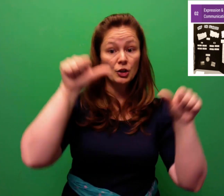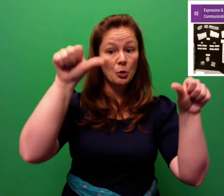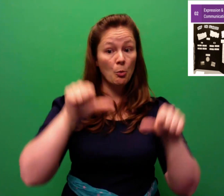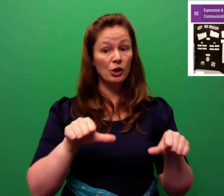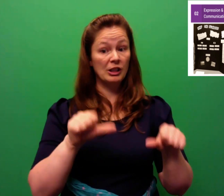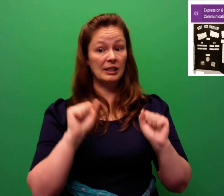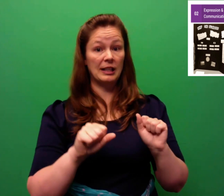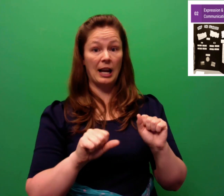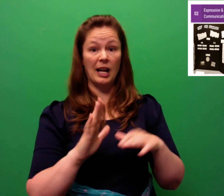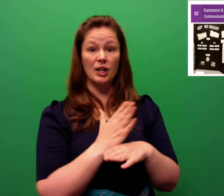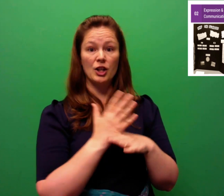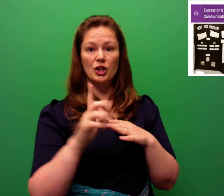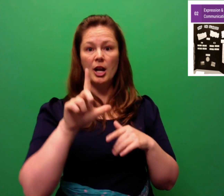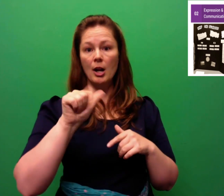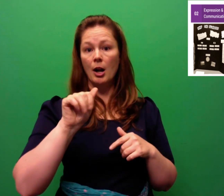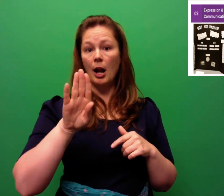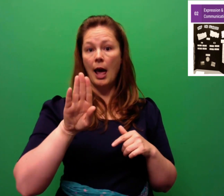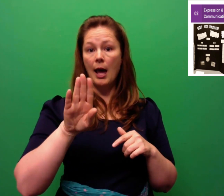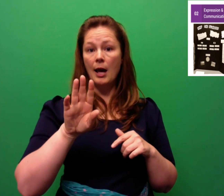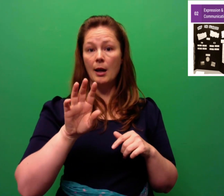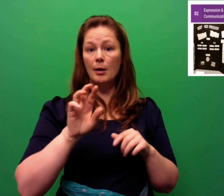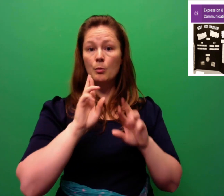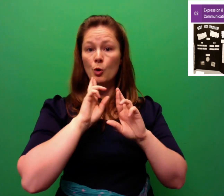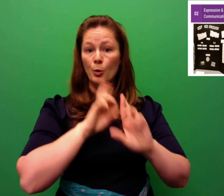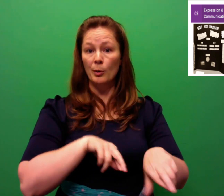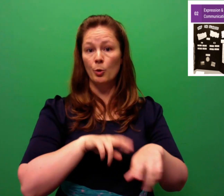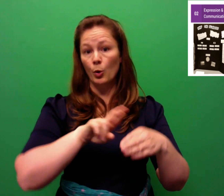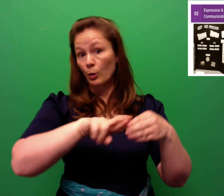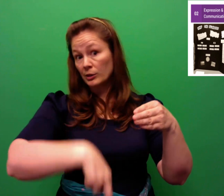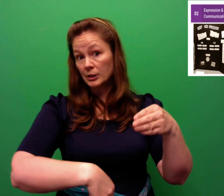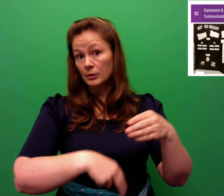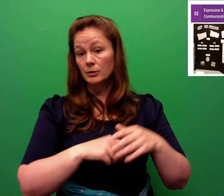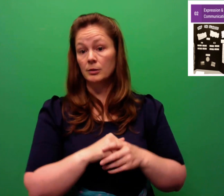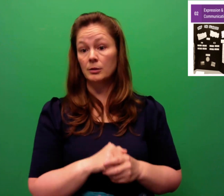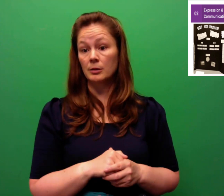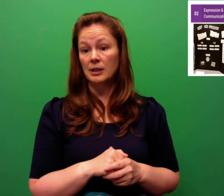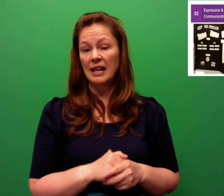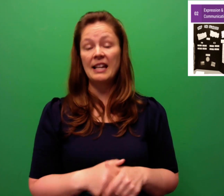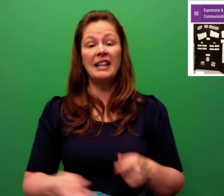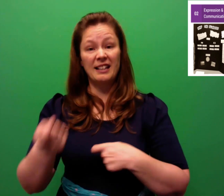science. Posters are used to share results from labs instead of writing the